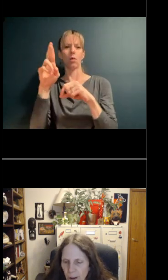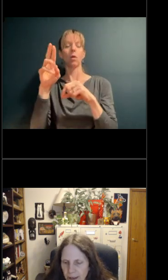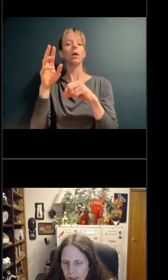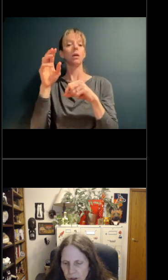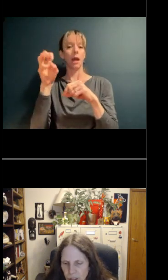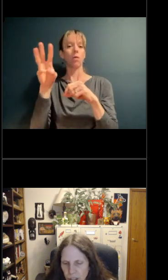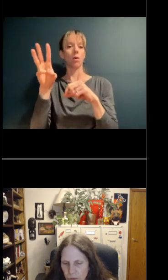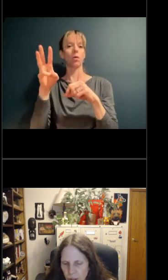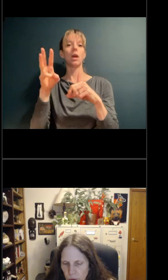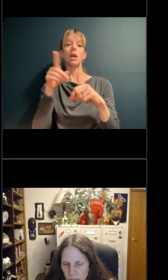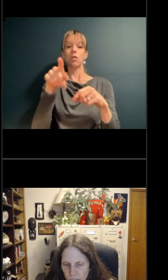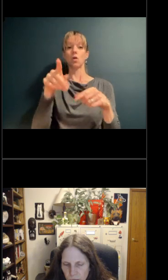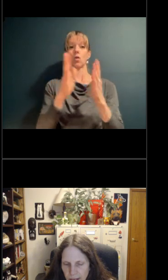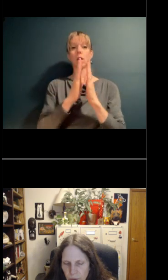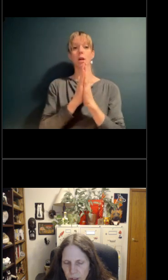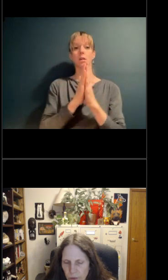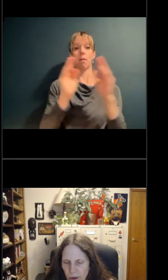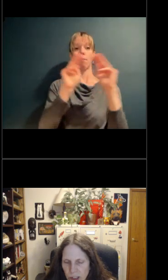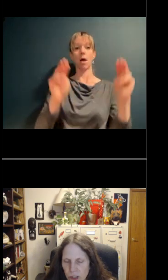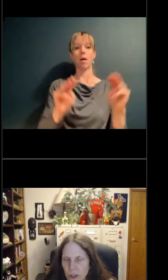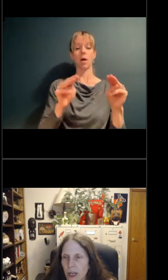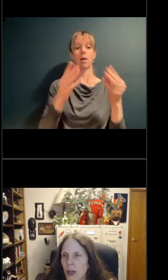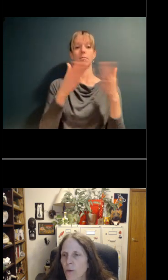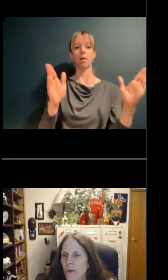of Public Instruction Renewal Unit credit when you registered,